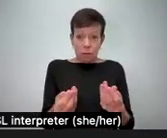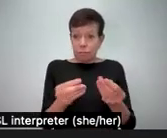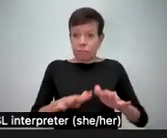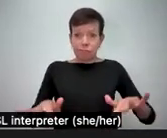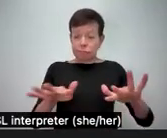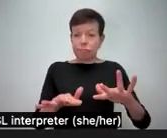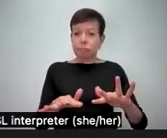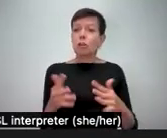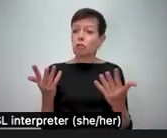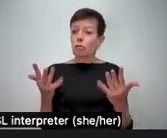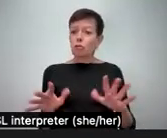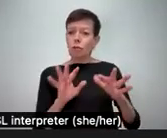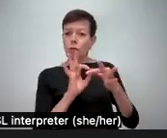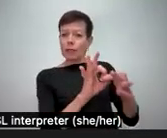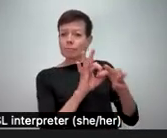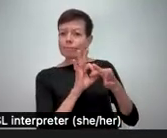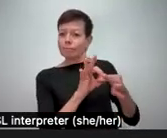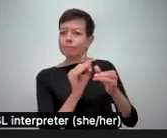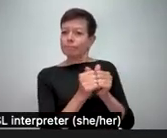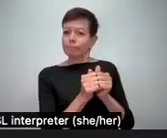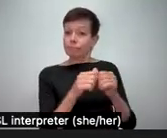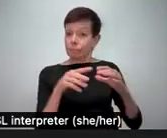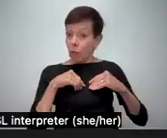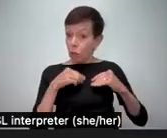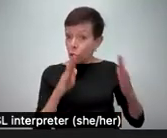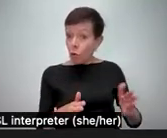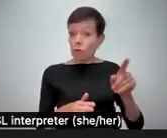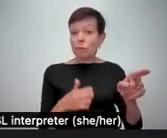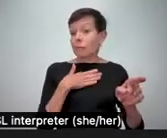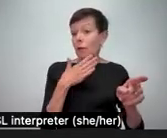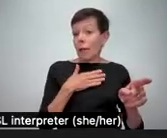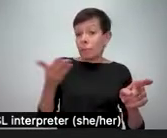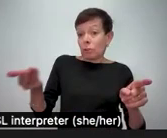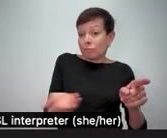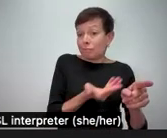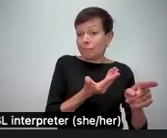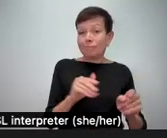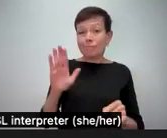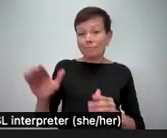and they're aware of what you're proposing and happy to have it on their space. This again is